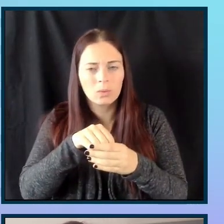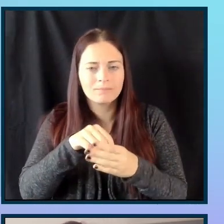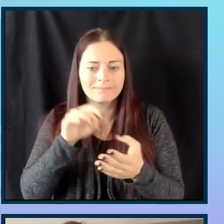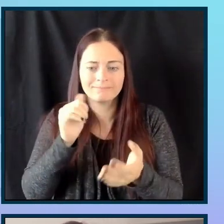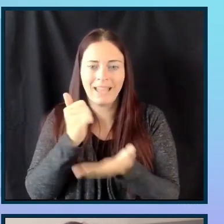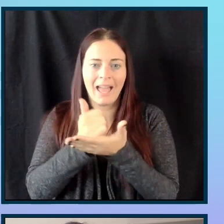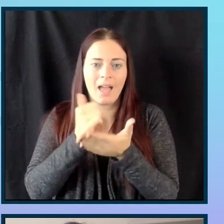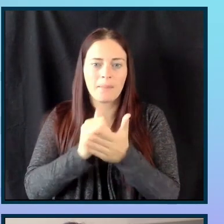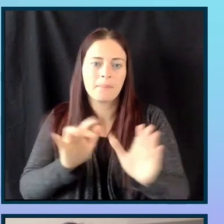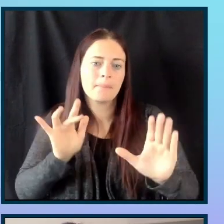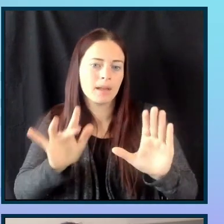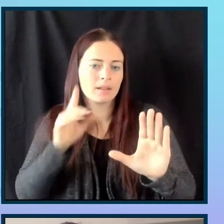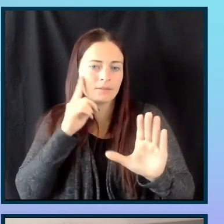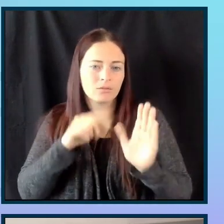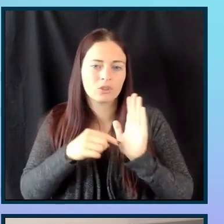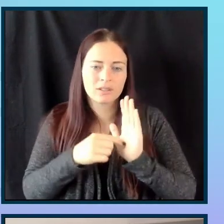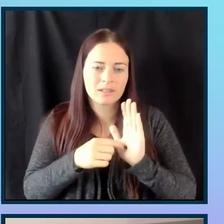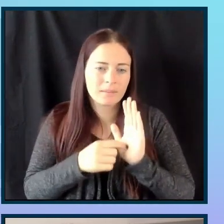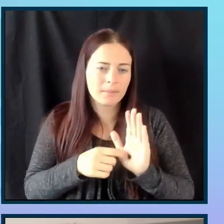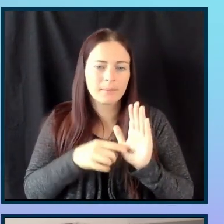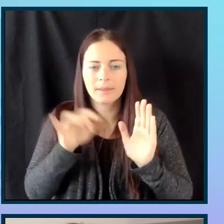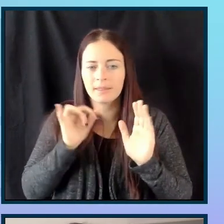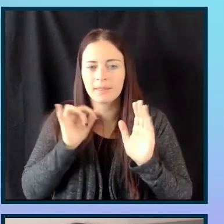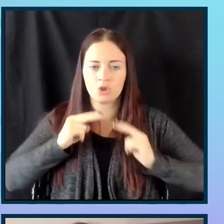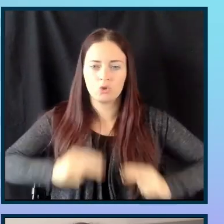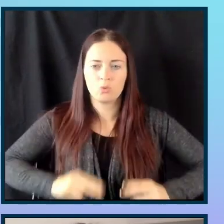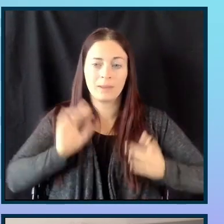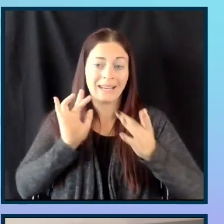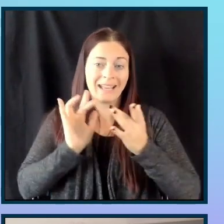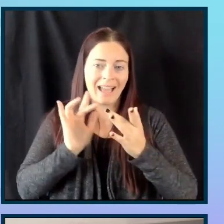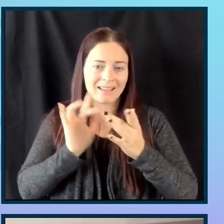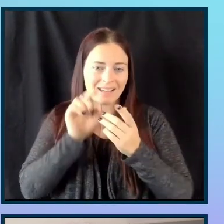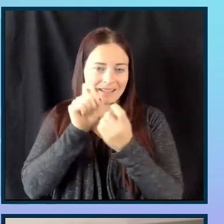So this relates to contact details to contact mechanisms, to self-help,